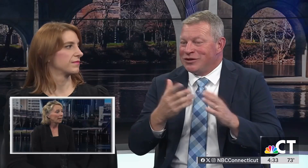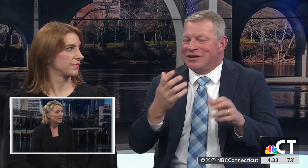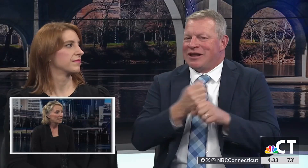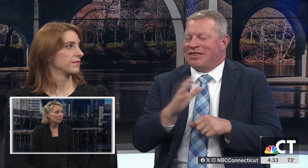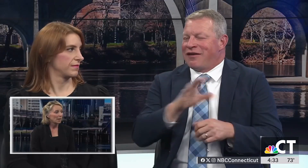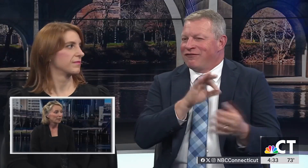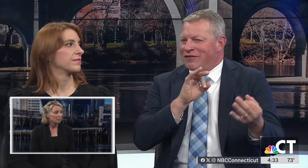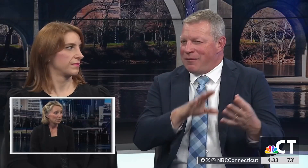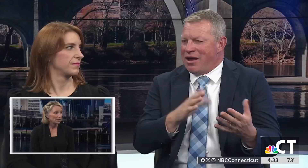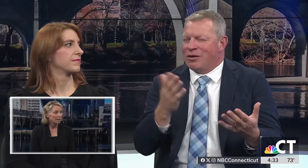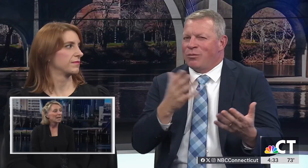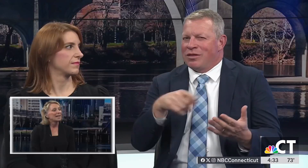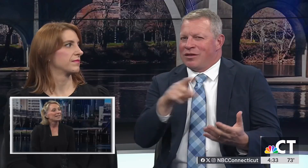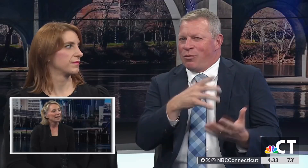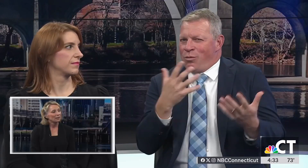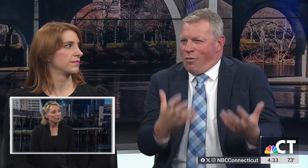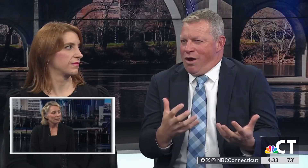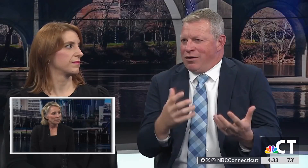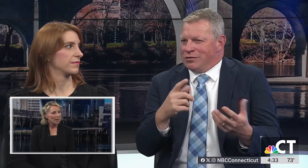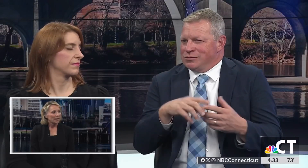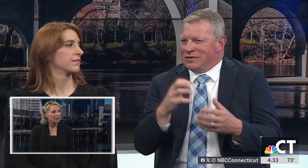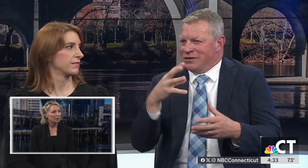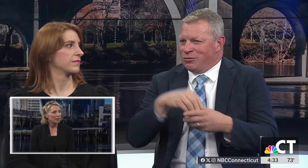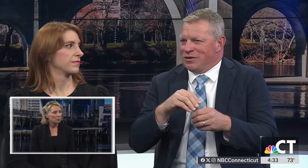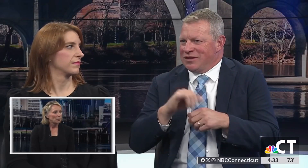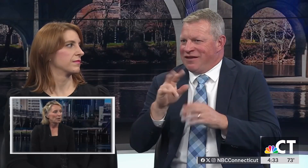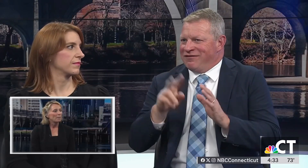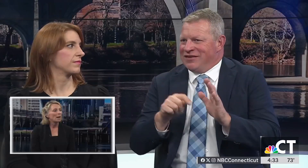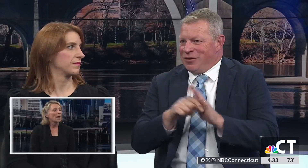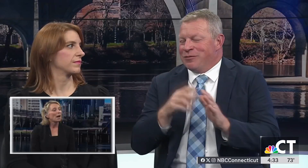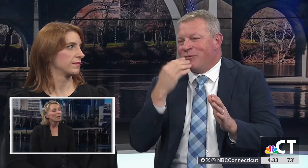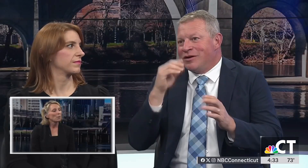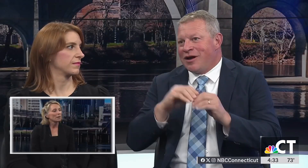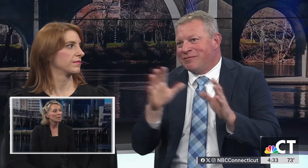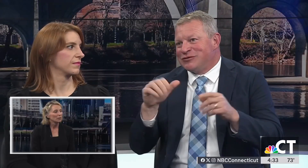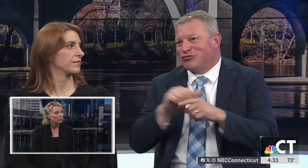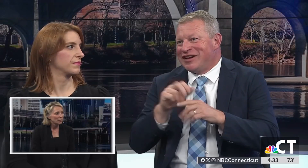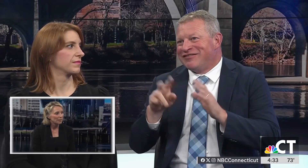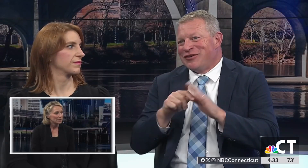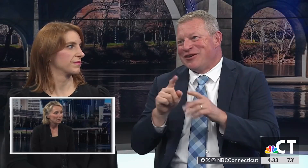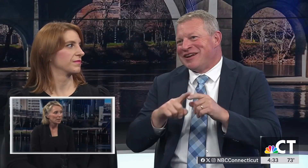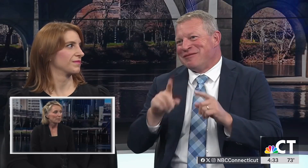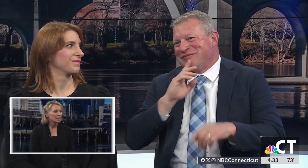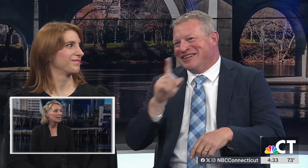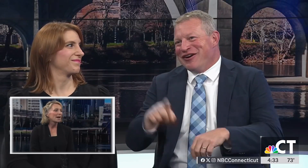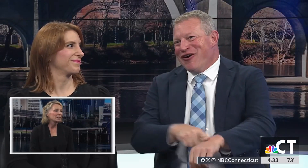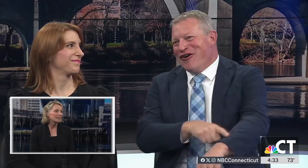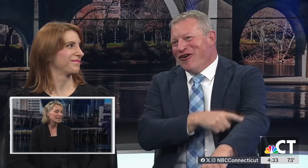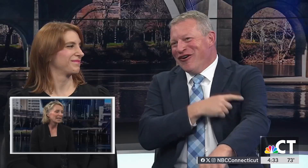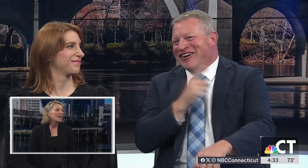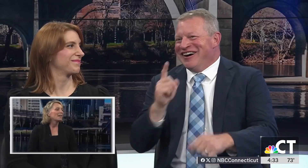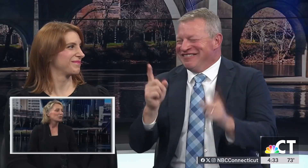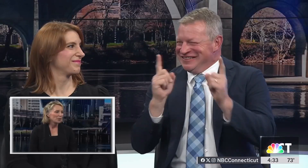partnership, we are able to include communities such as the deaf, hard of hearing and deaf